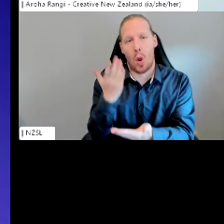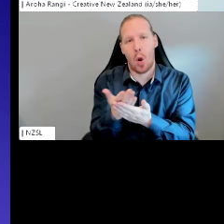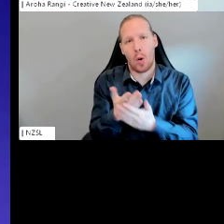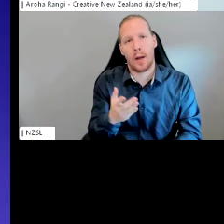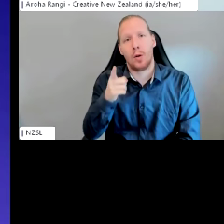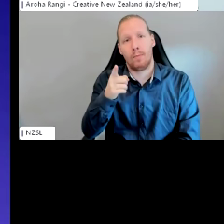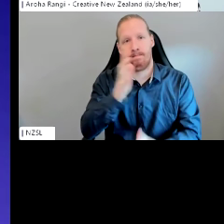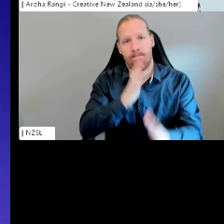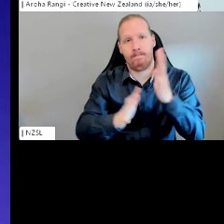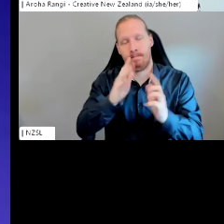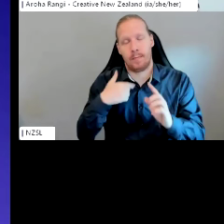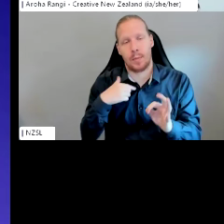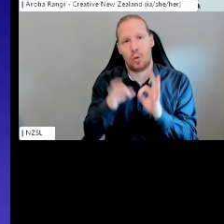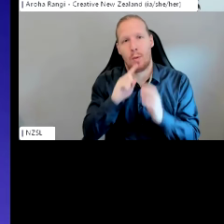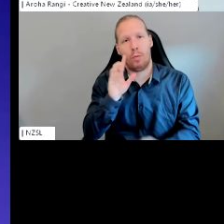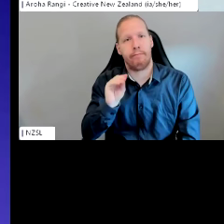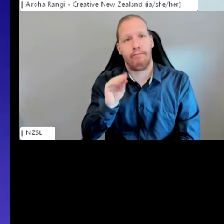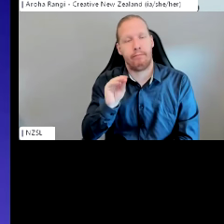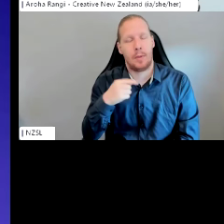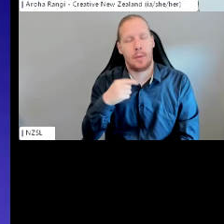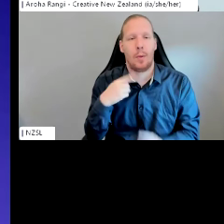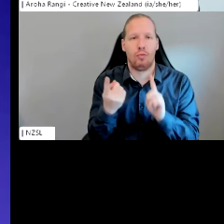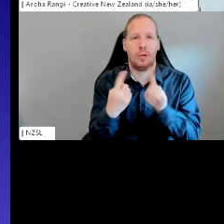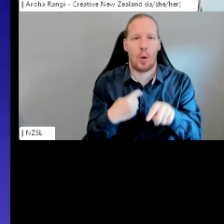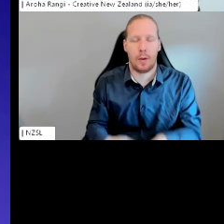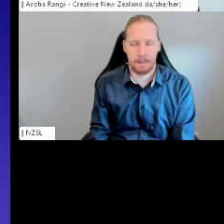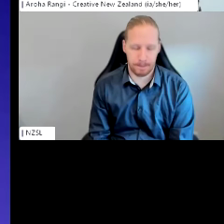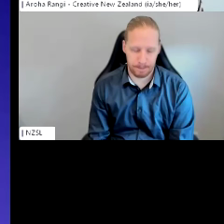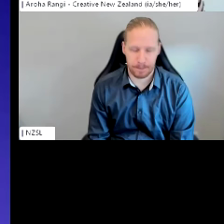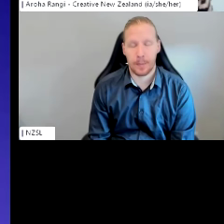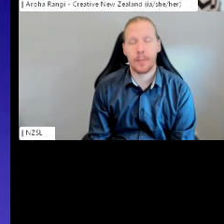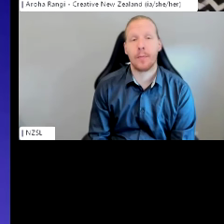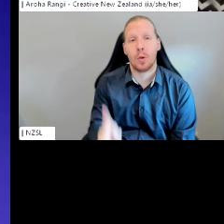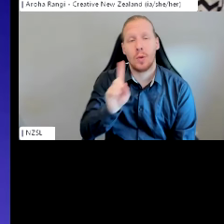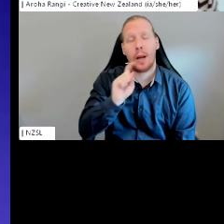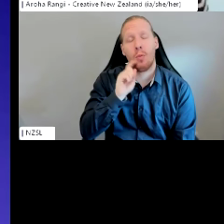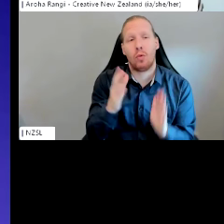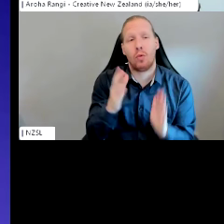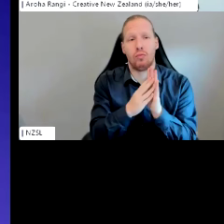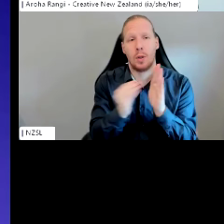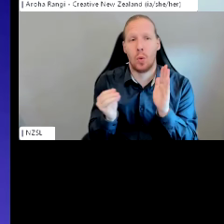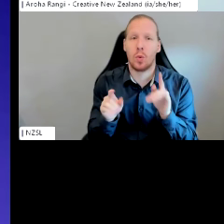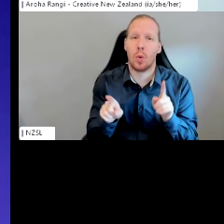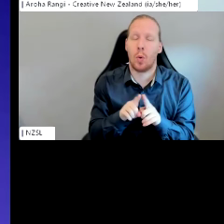response. This webinar is being recorded. We'll make the recording available after the session so